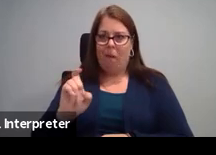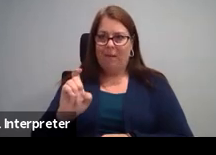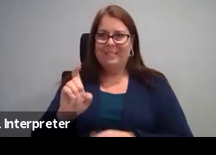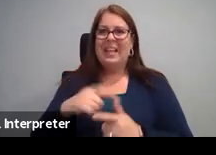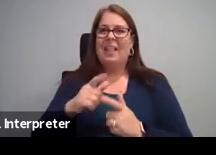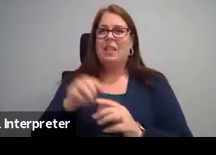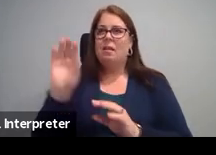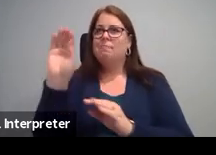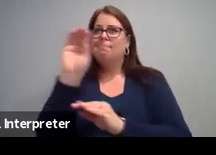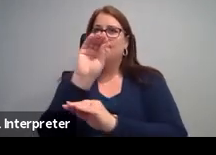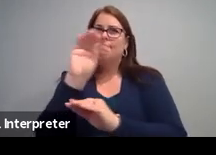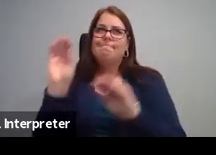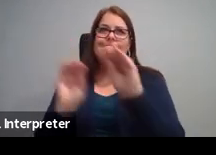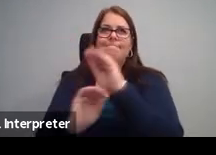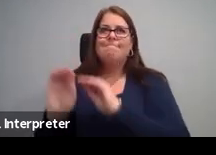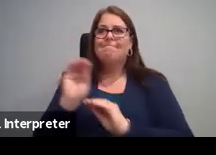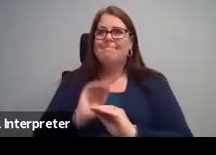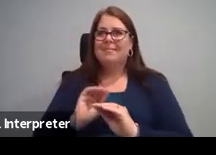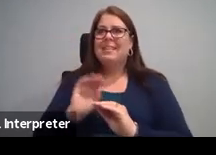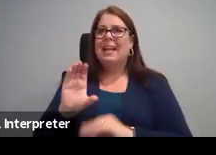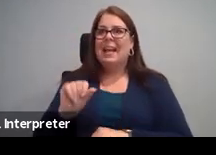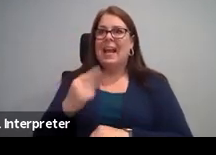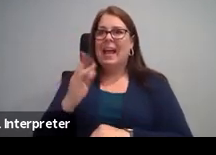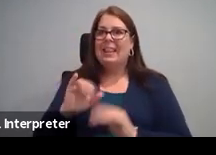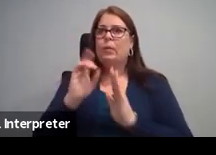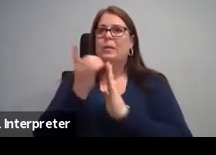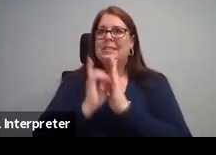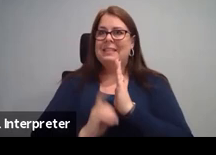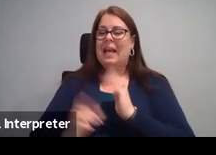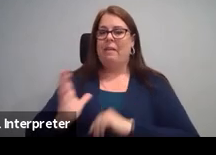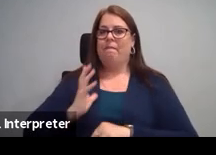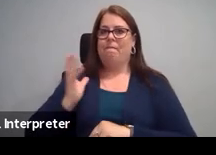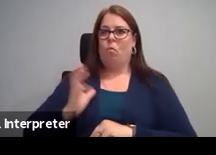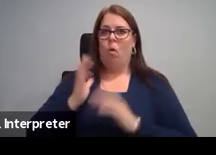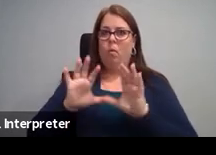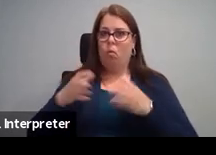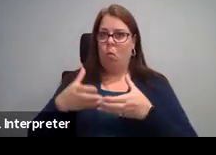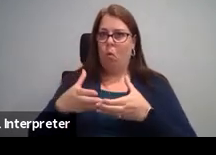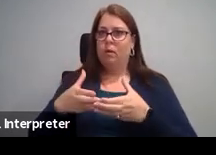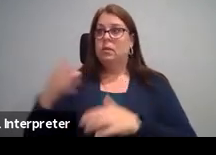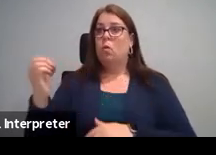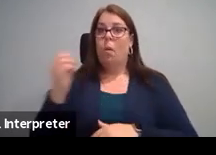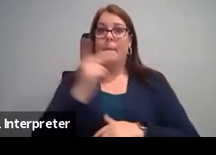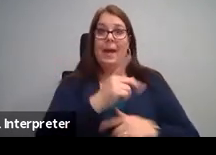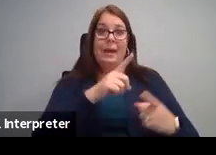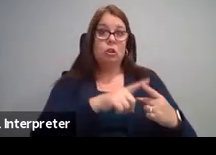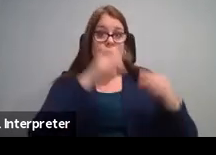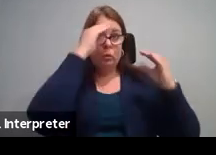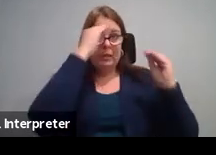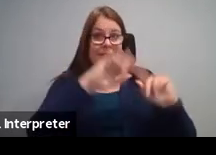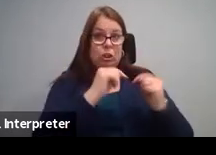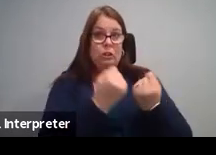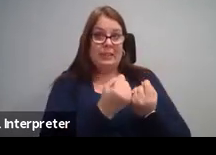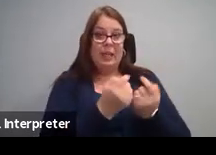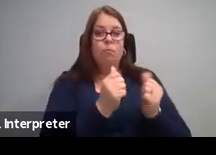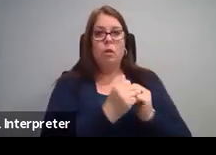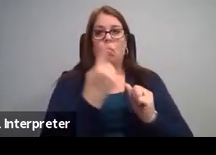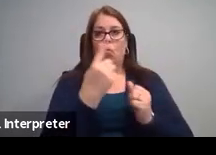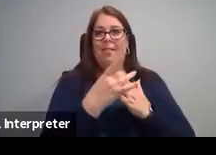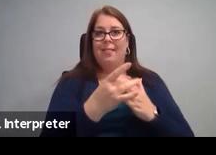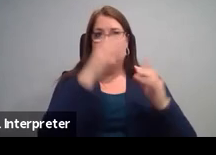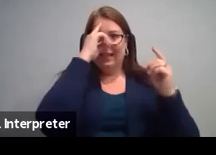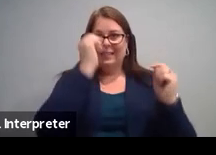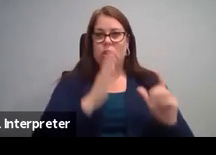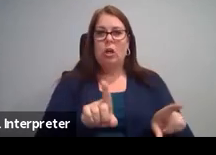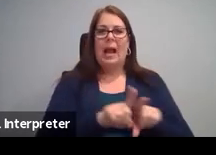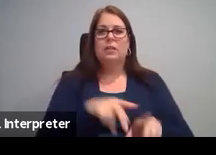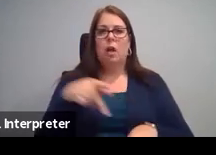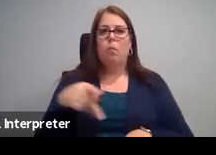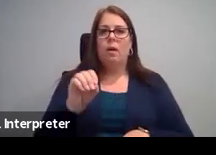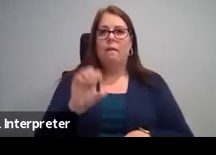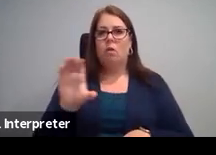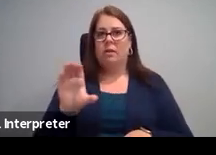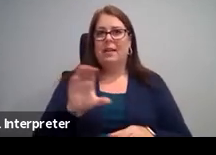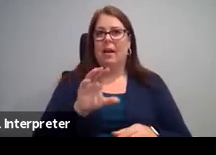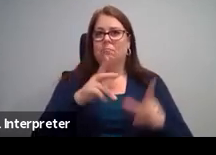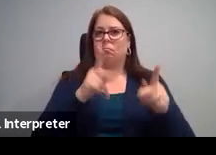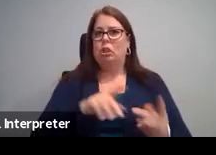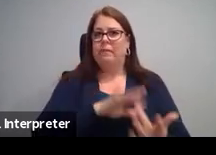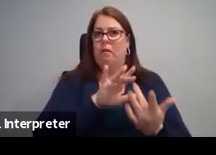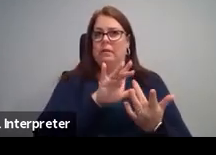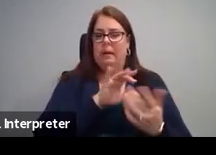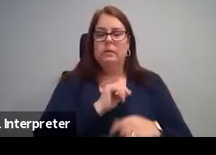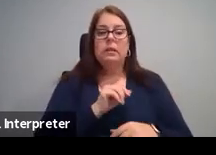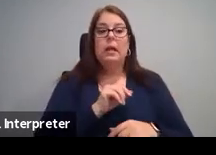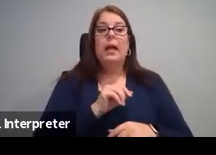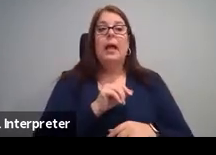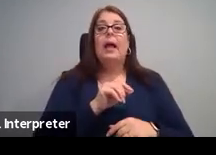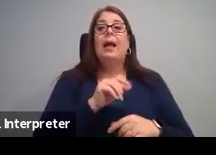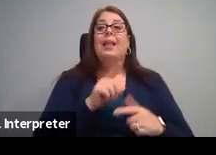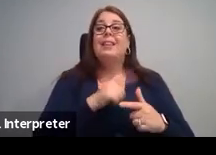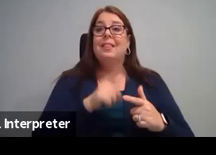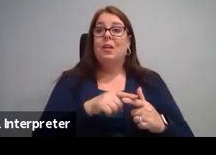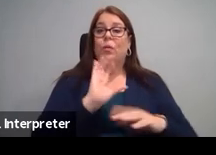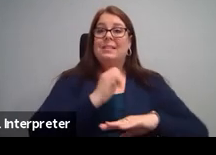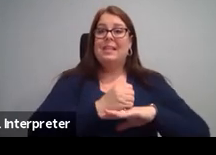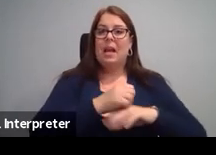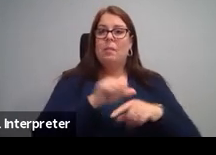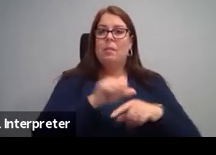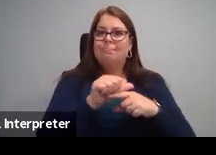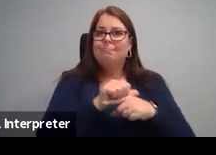Laurie Arnold: In a formal course going back reviewing with the teacher team and then having one lead teacher be the point of contact to input that information in the sandbox the canvas sandbox course where then Kathy would access it.